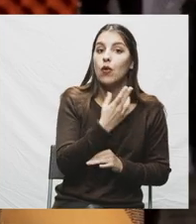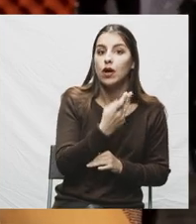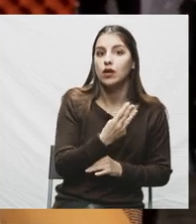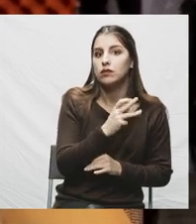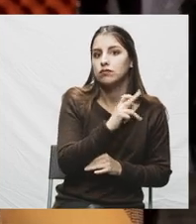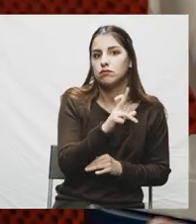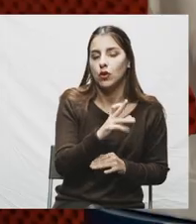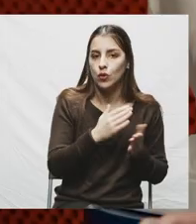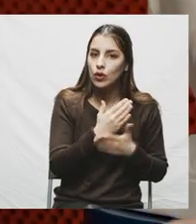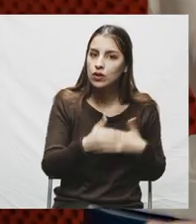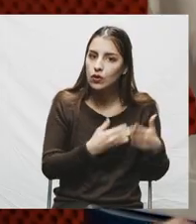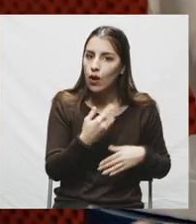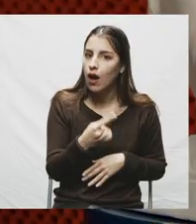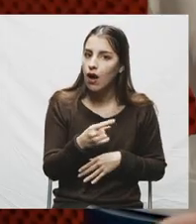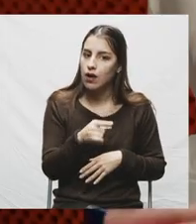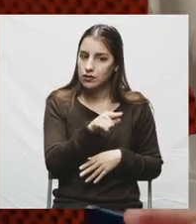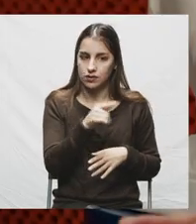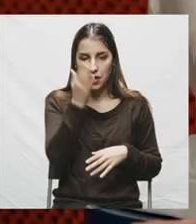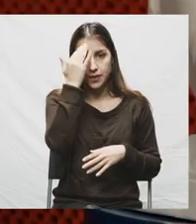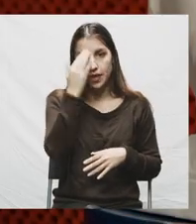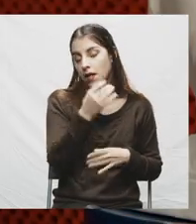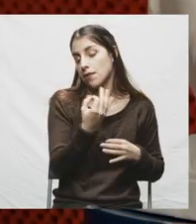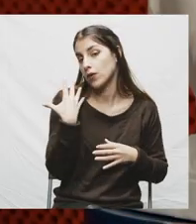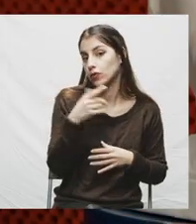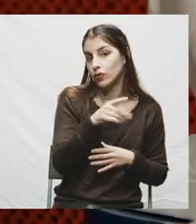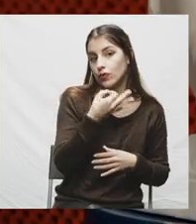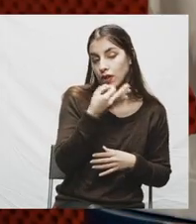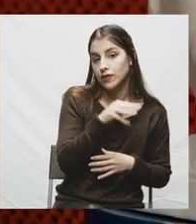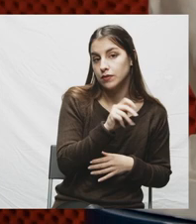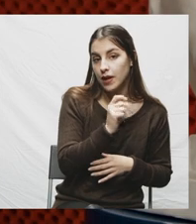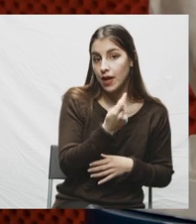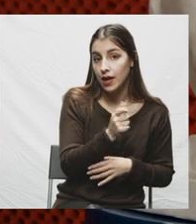Yes but that power is still there. That ability, because just before you talked about Meg,